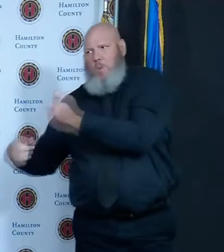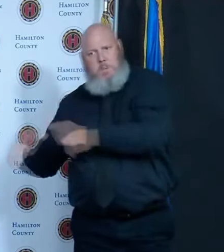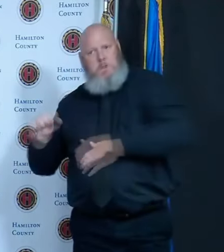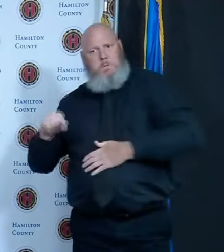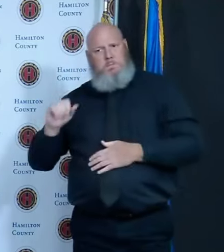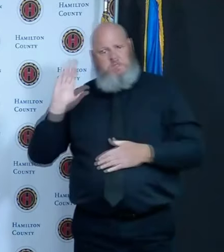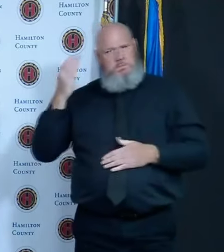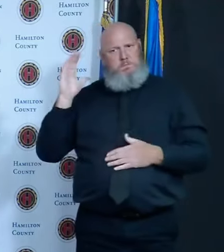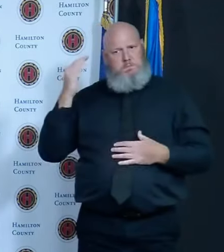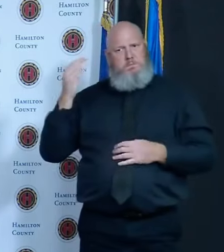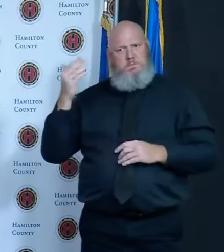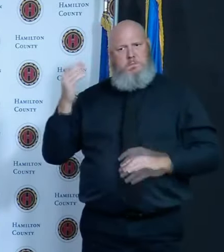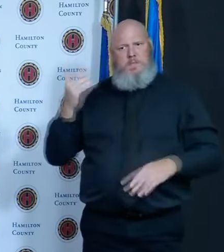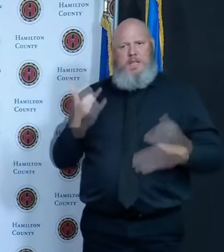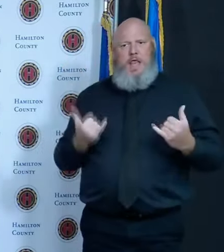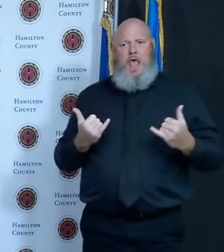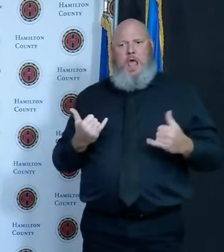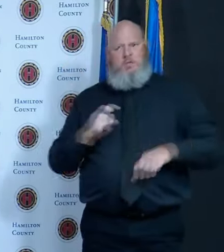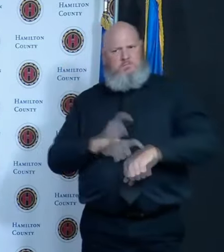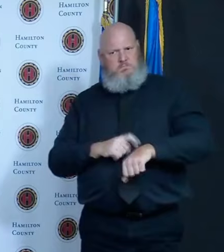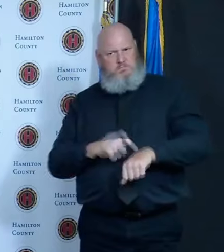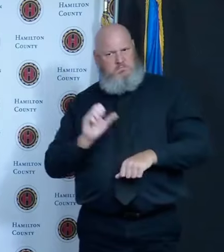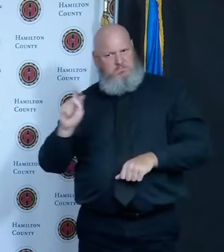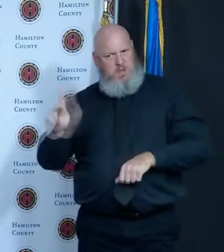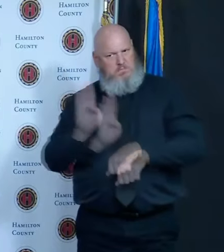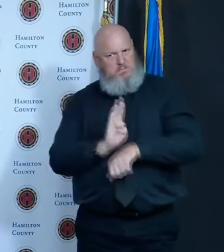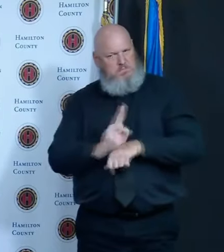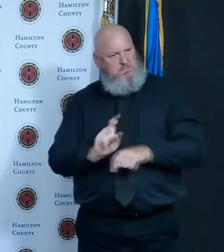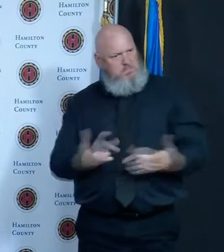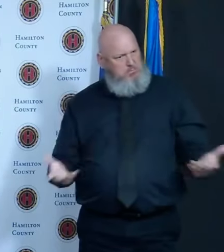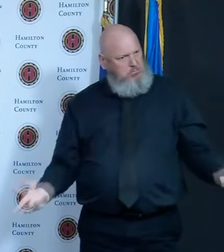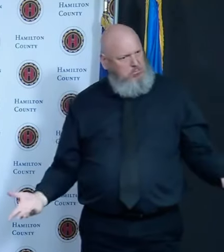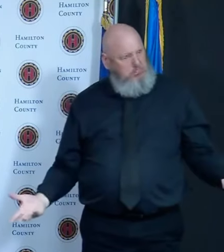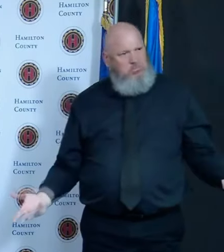business somehow and thank goodness Armageddon didn't happen and we are